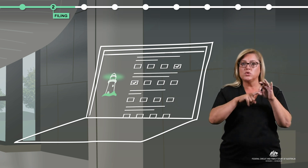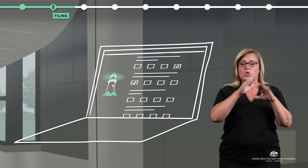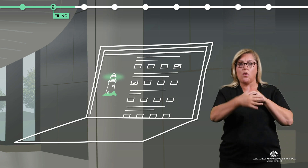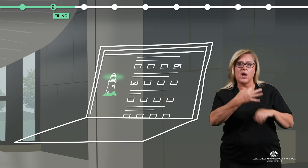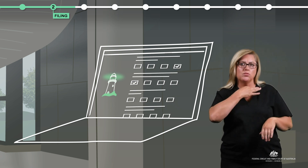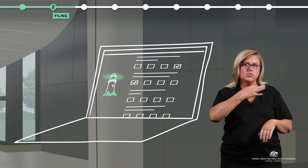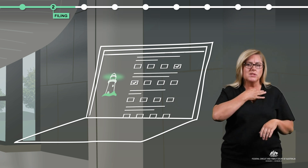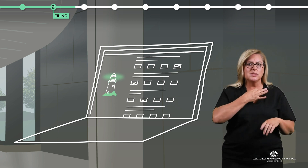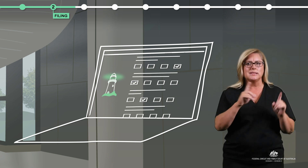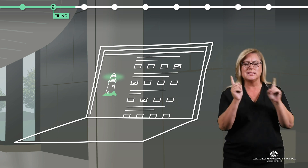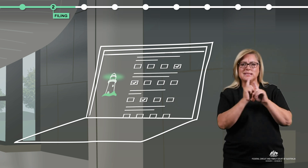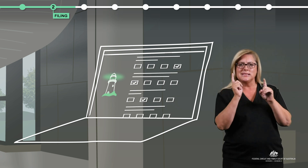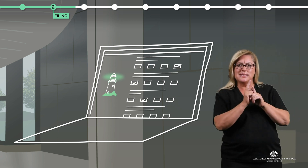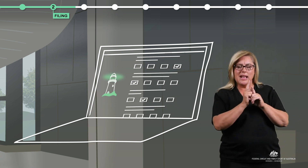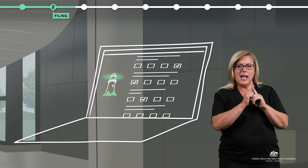about risks such as family violence